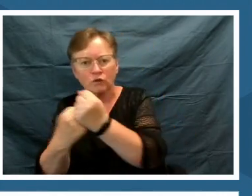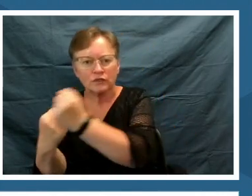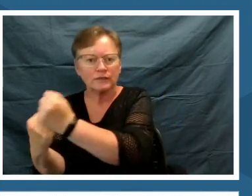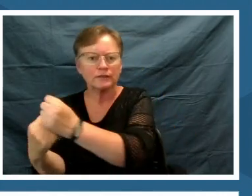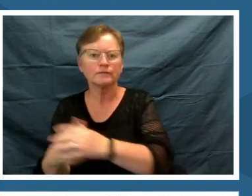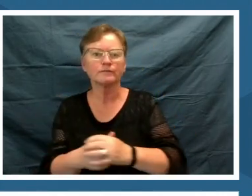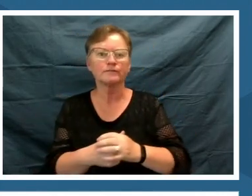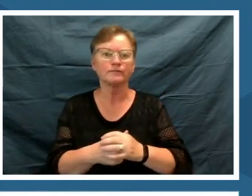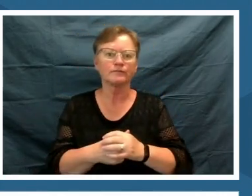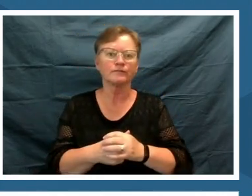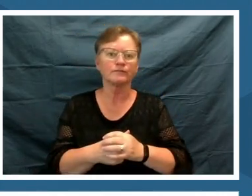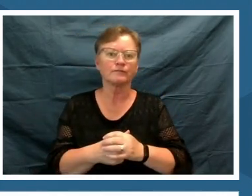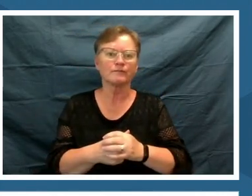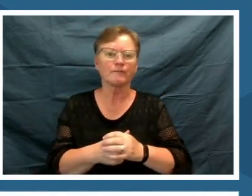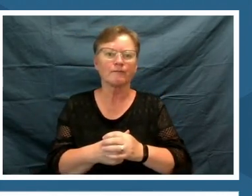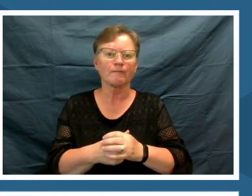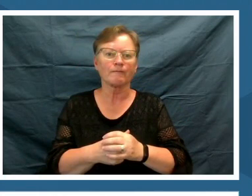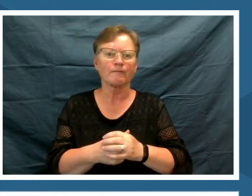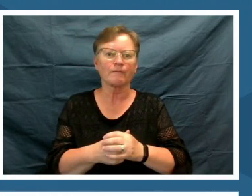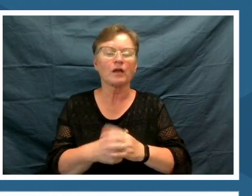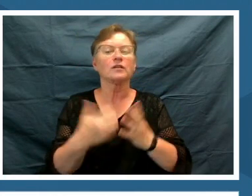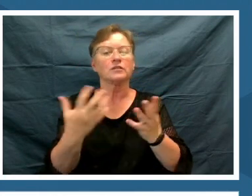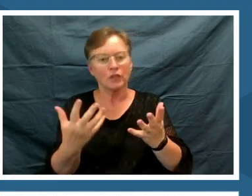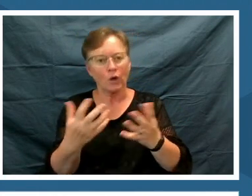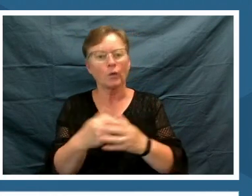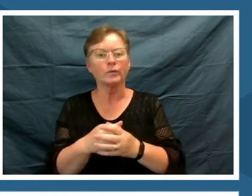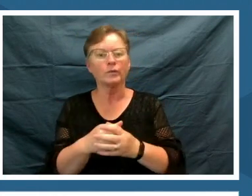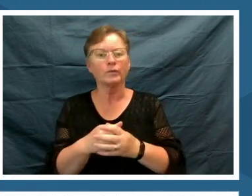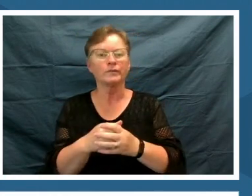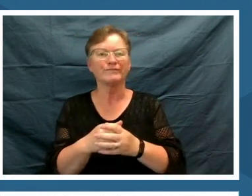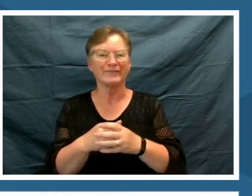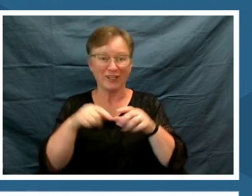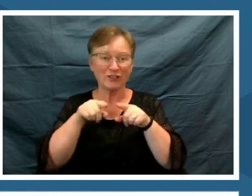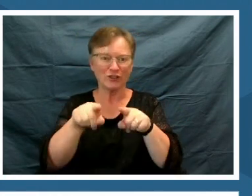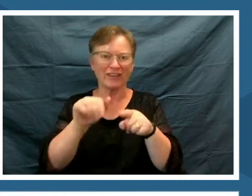so throughout this session we're going to